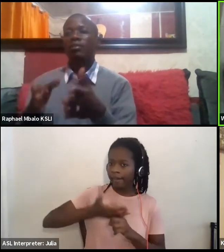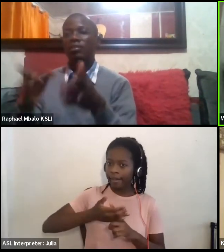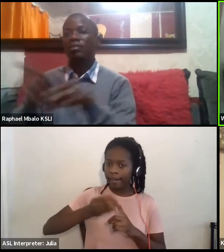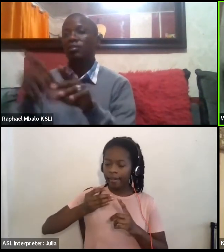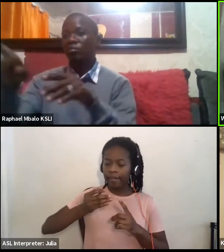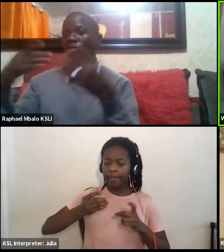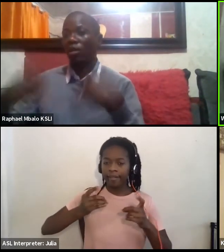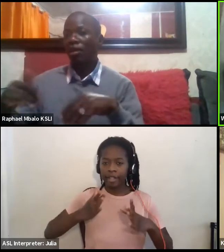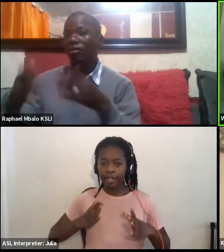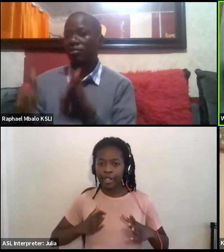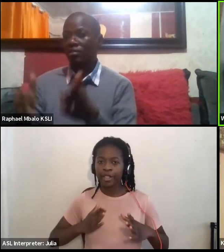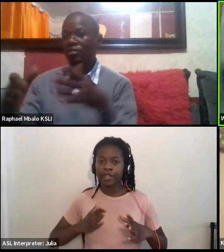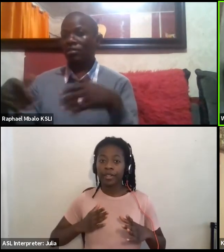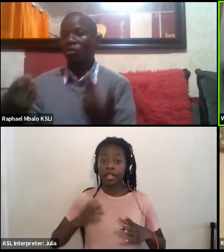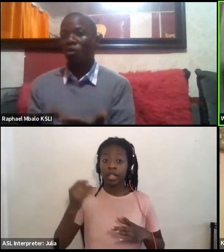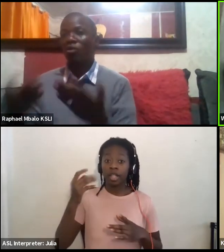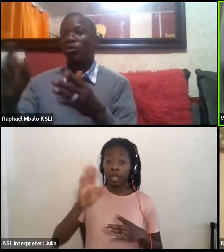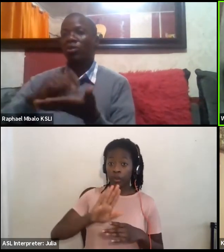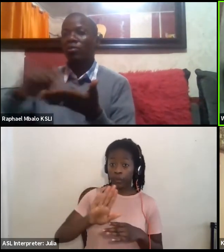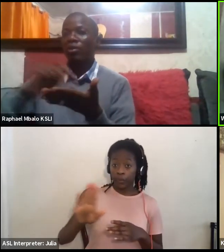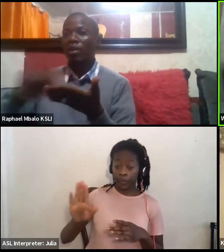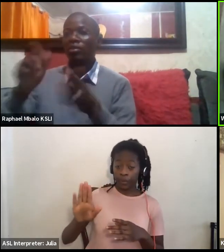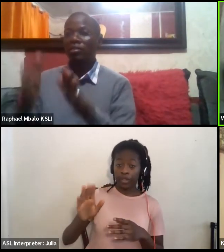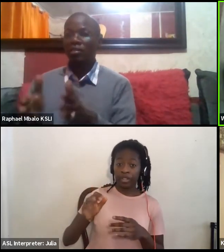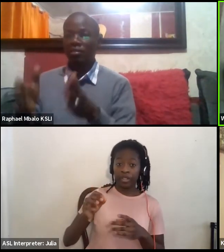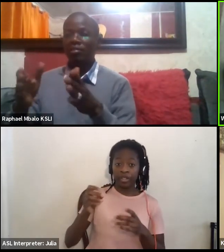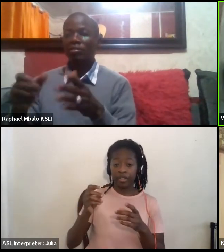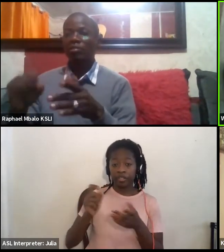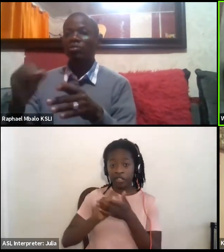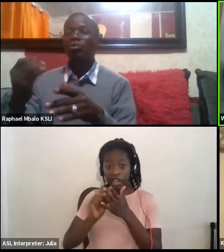or you're the writers, so you let go of the script